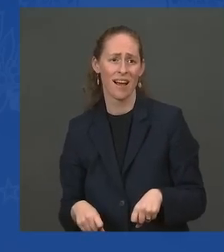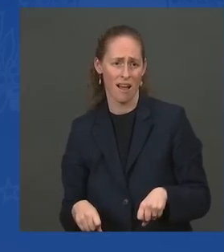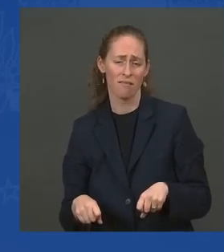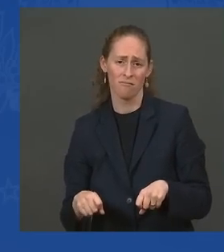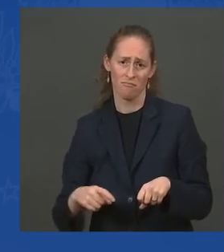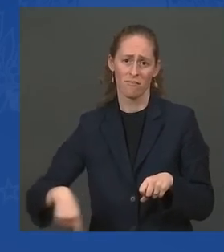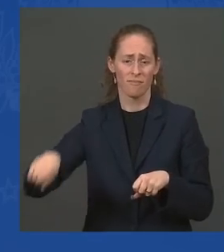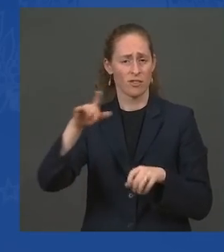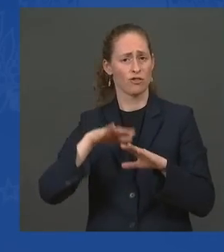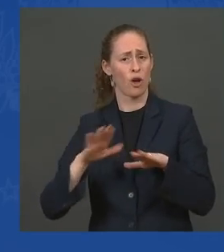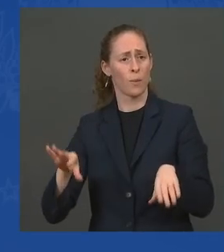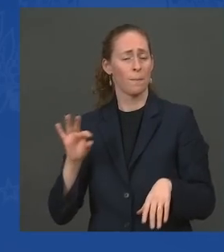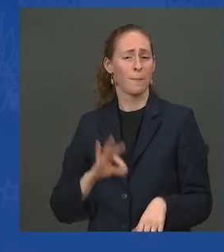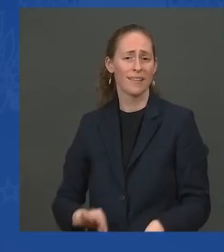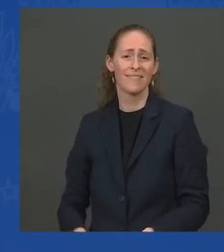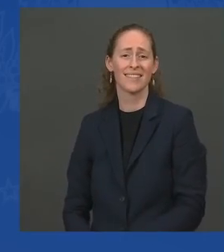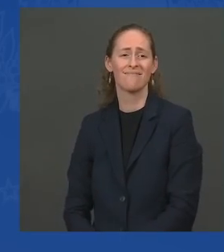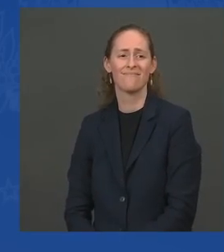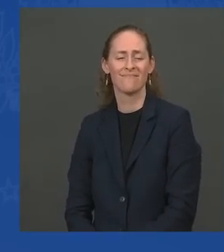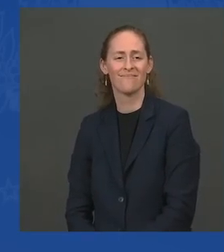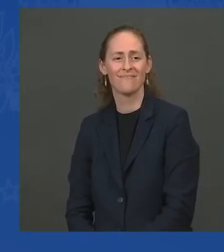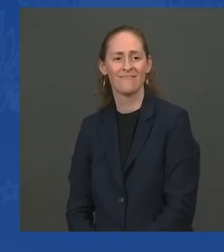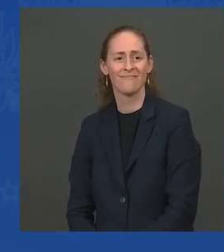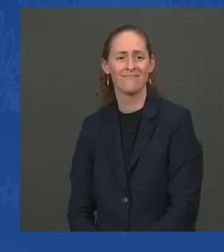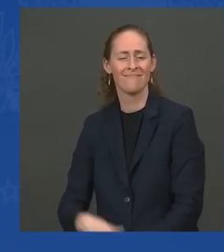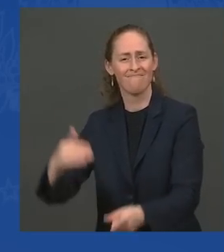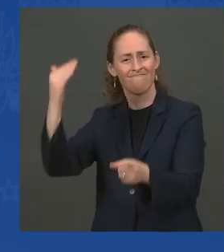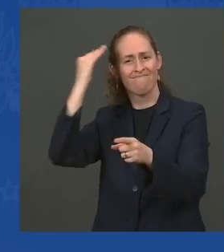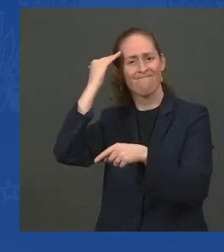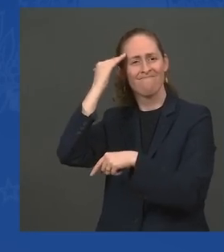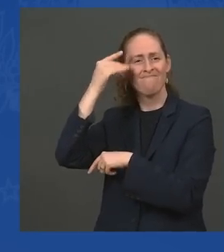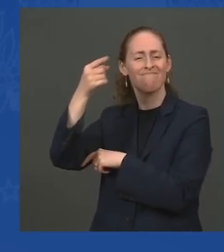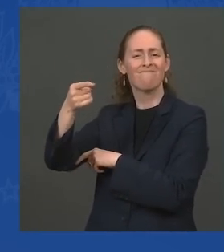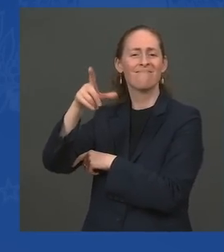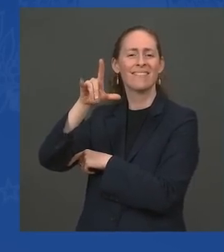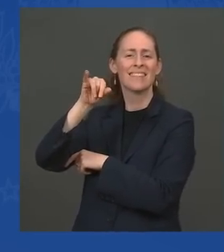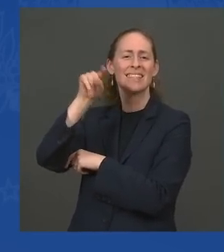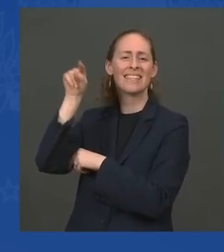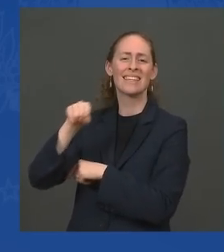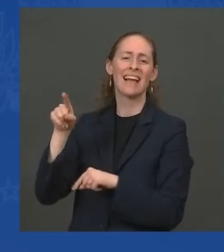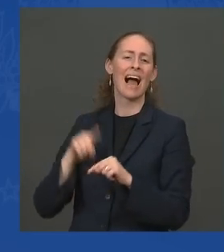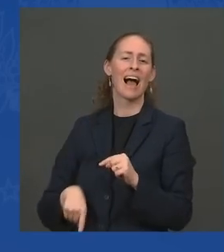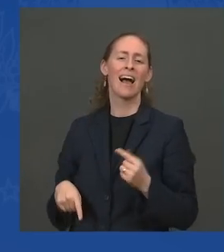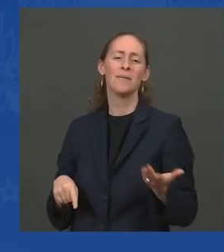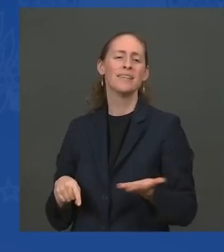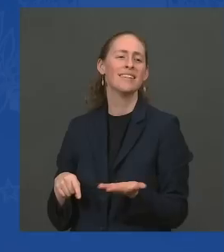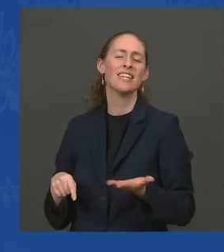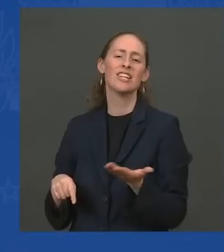And Elissa Slotkin -- she can't be here today, but she knows that the competitive edge around the world